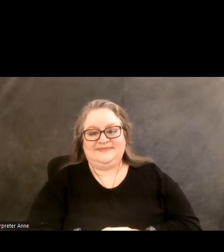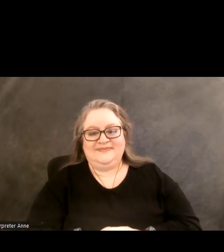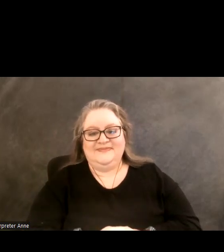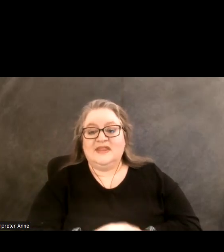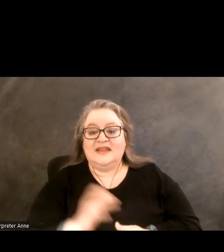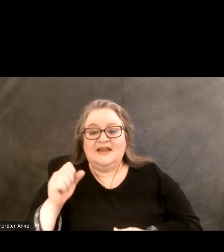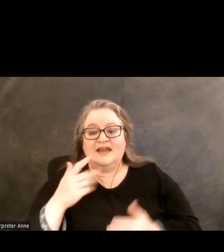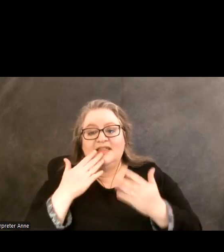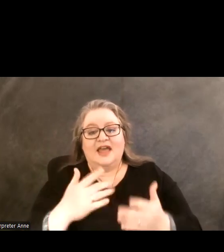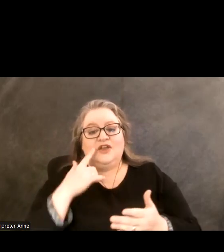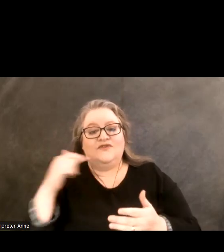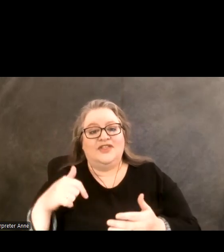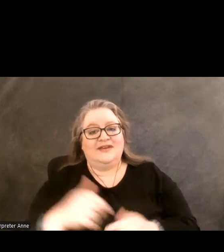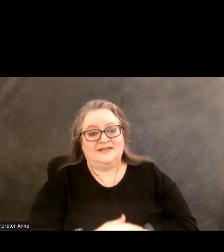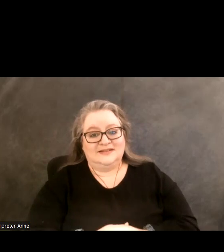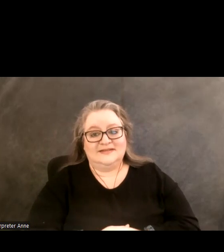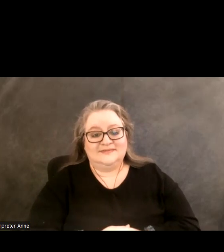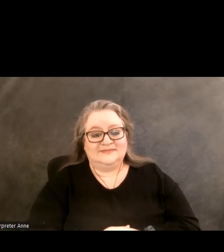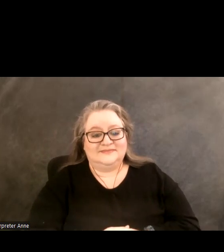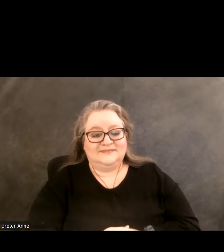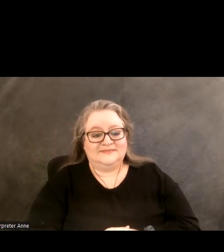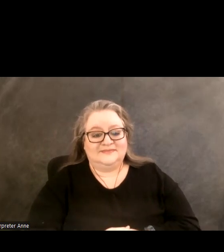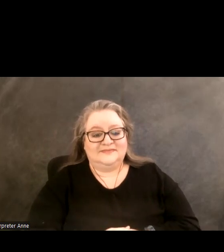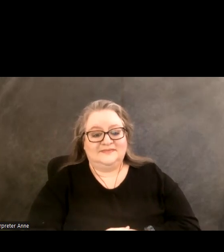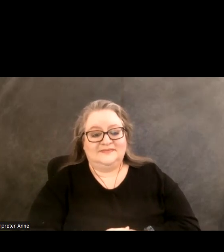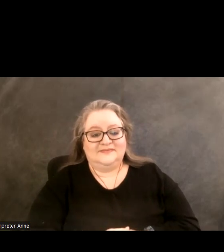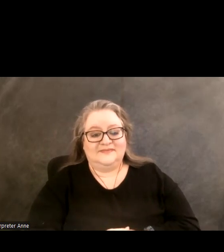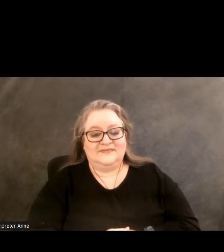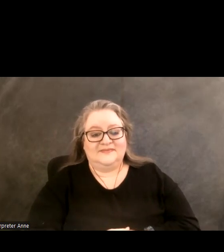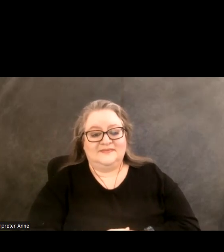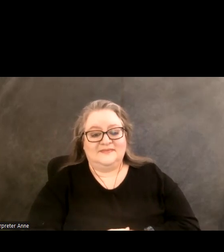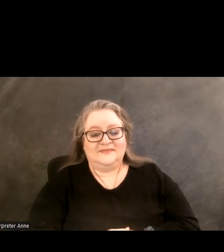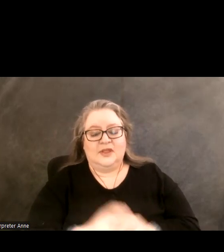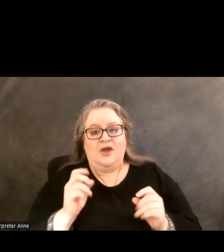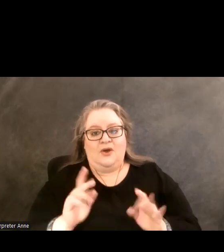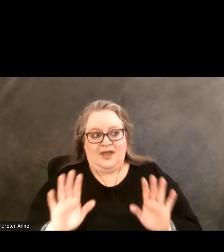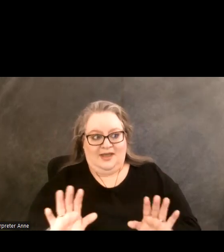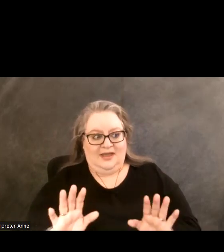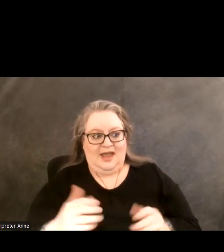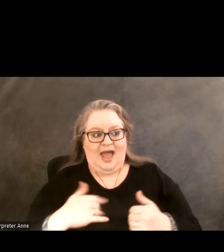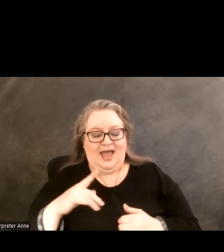thanks for this. I had a question and then what